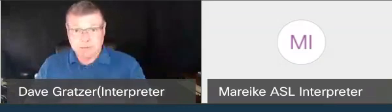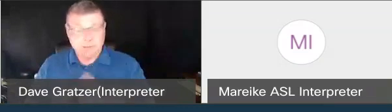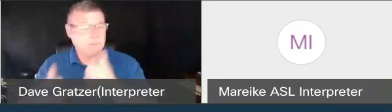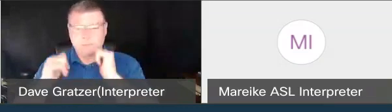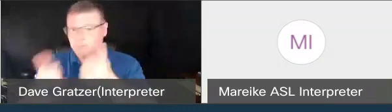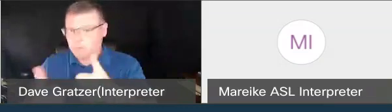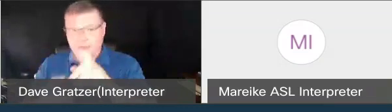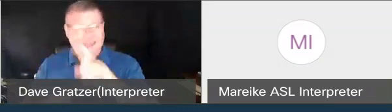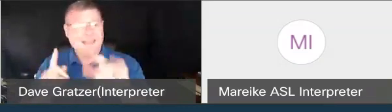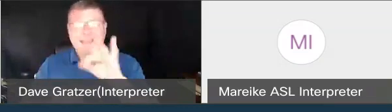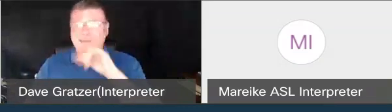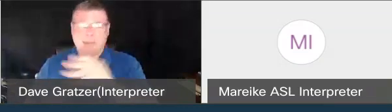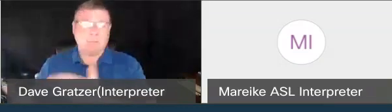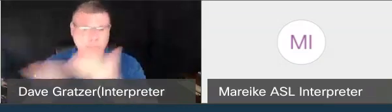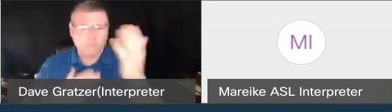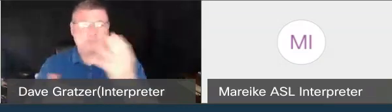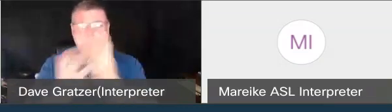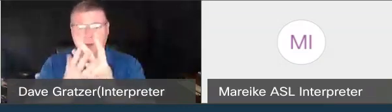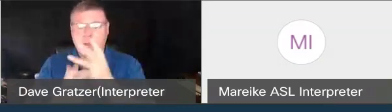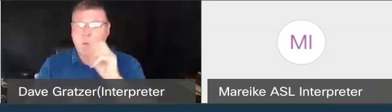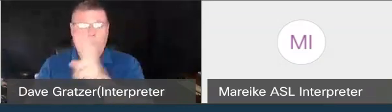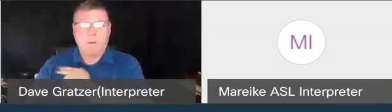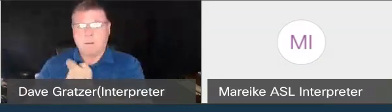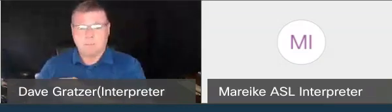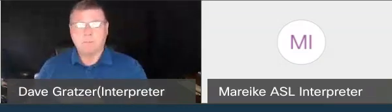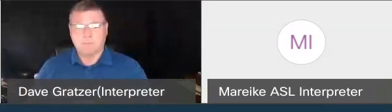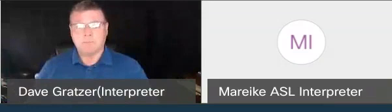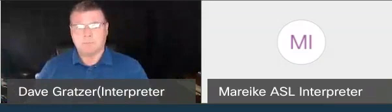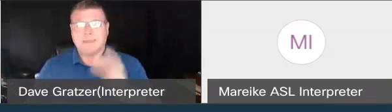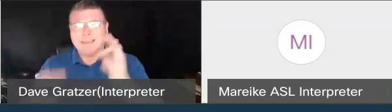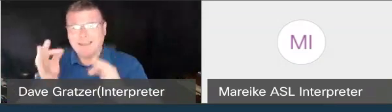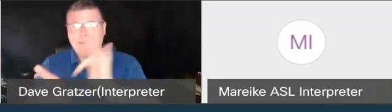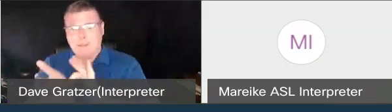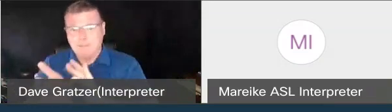they'll be taken to jail or, uh, to the hospital, if the medical staff feels that there's a--a medical issue